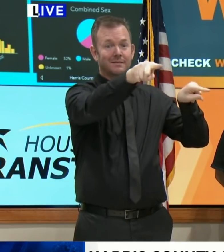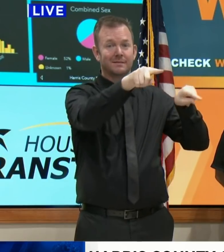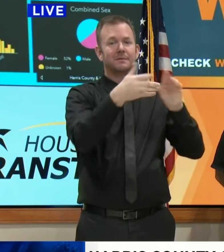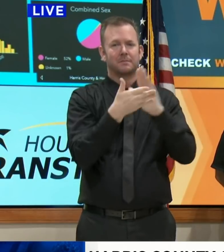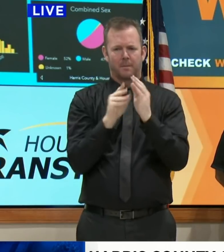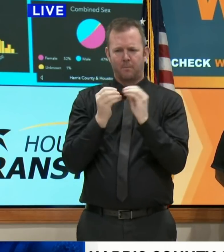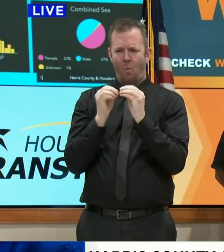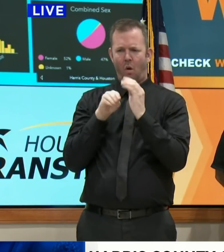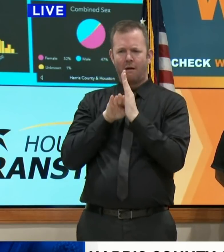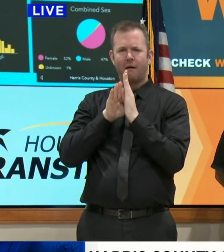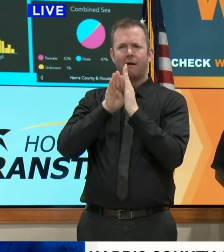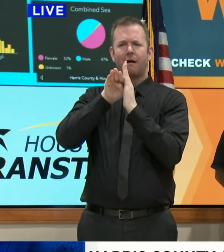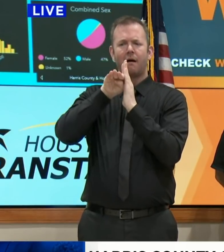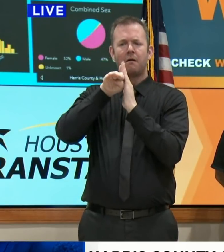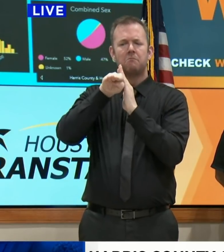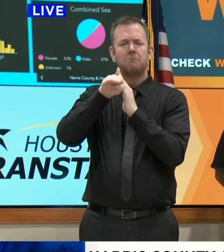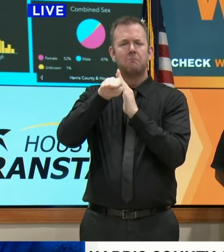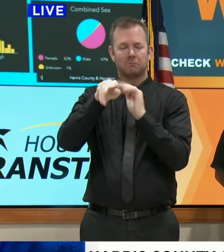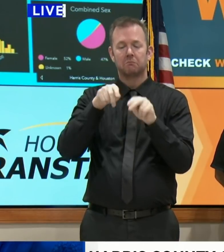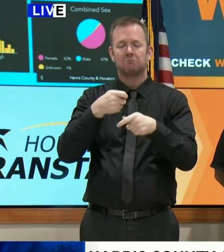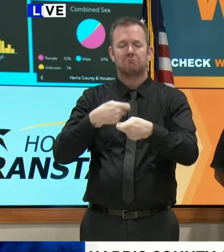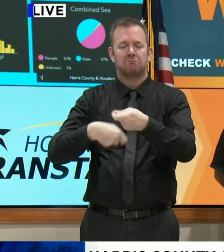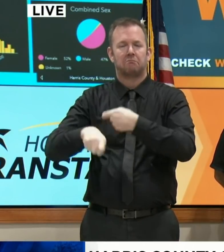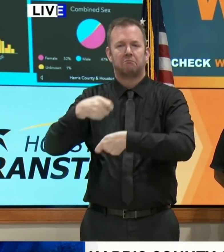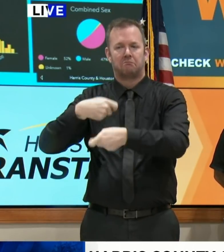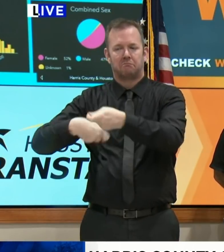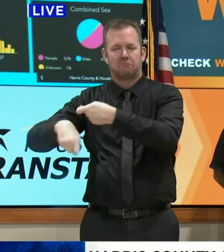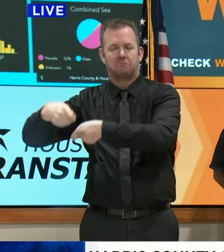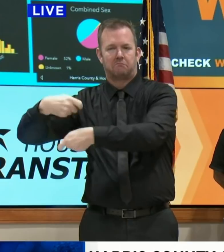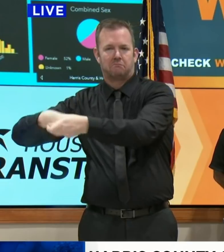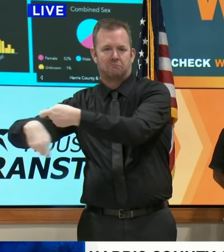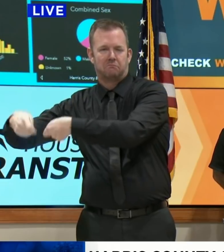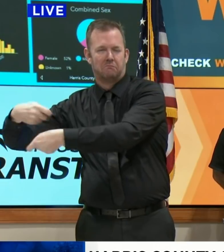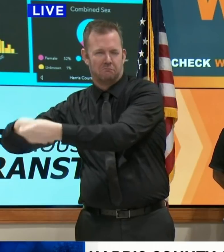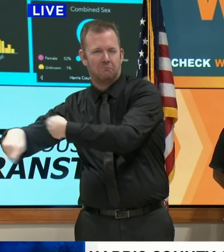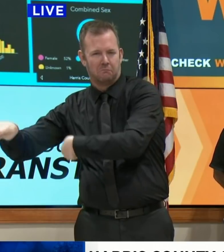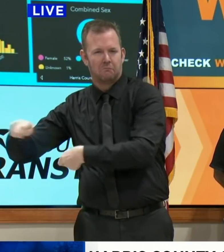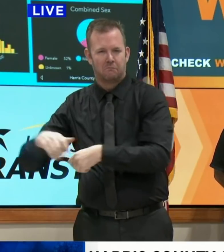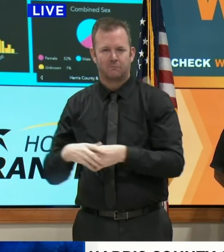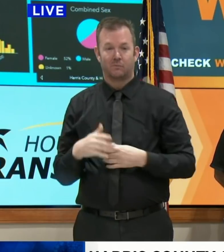fact that we’ve been seeing a rise in Hospital in take and rise in Hospital in take and then it looks like the curve